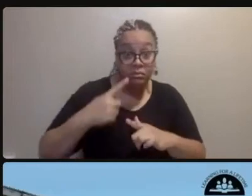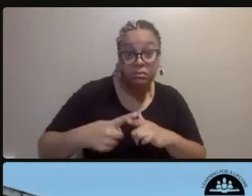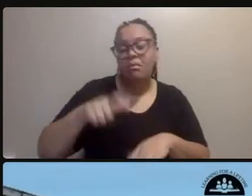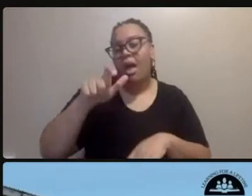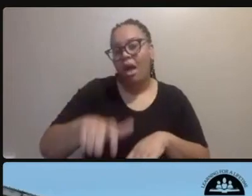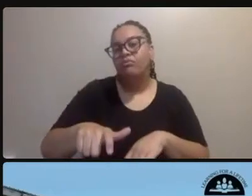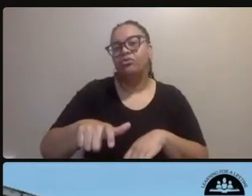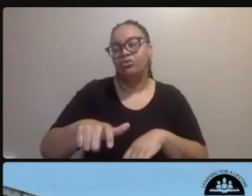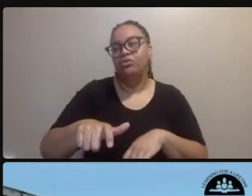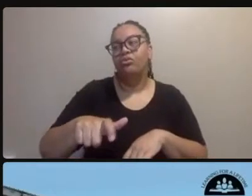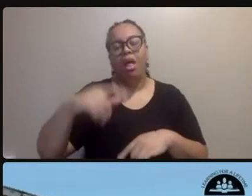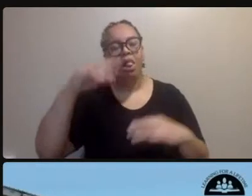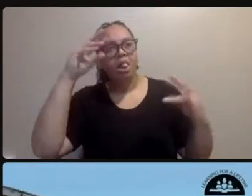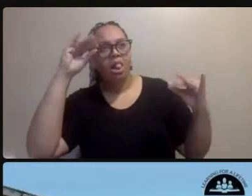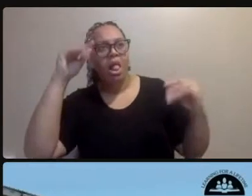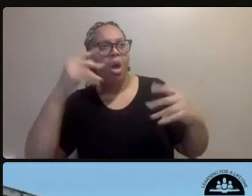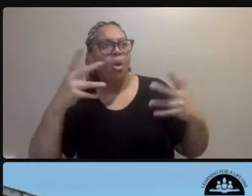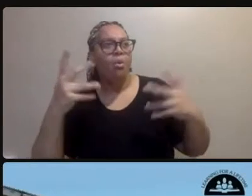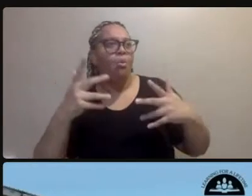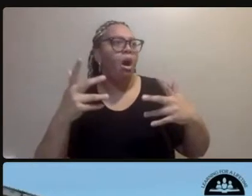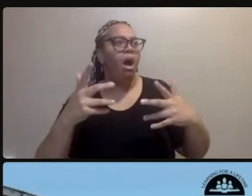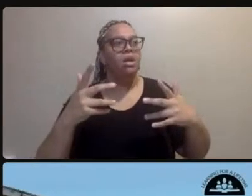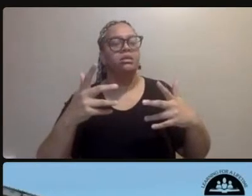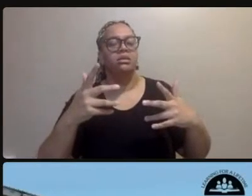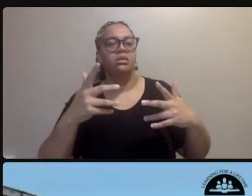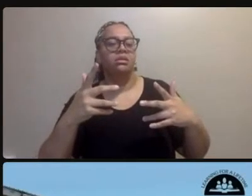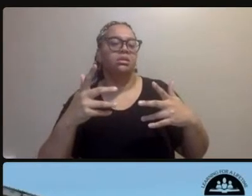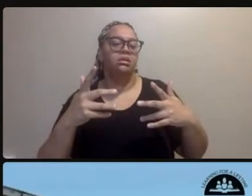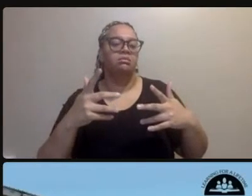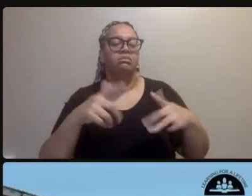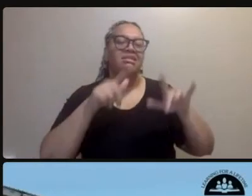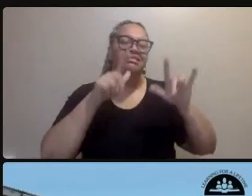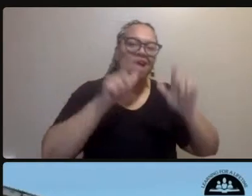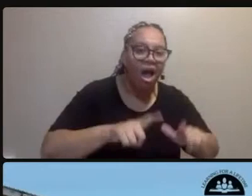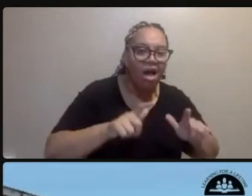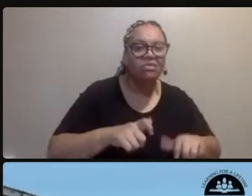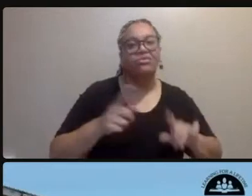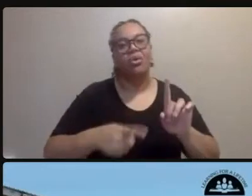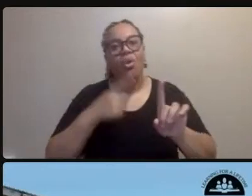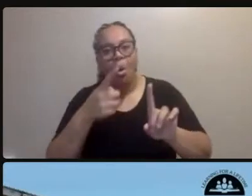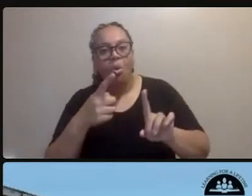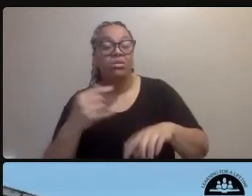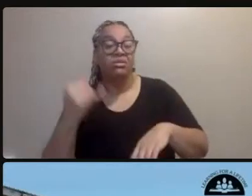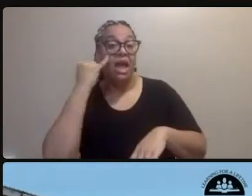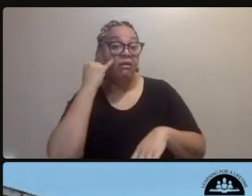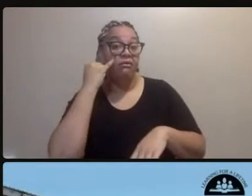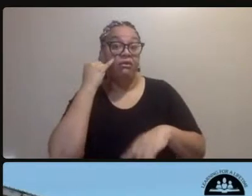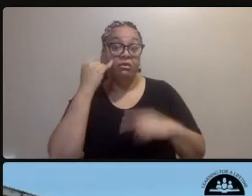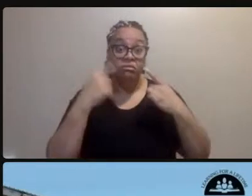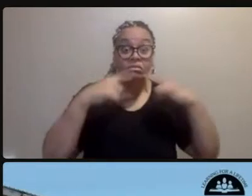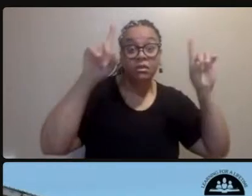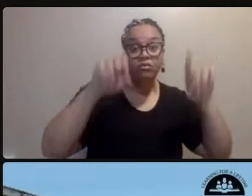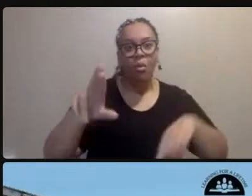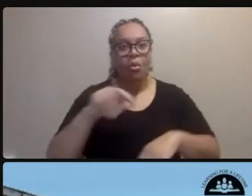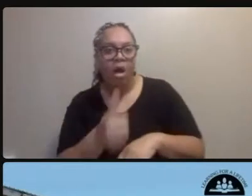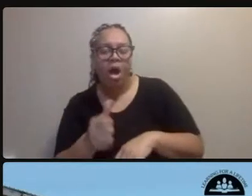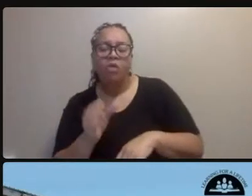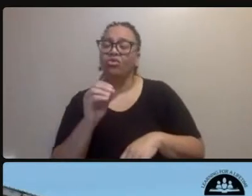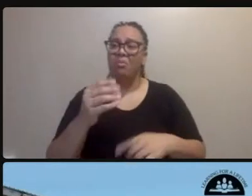SO IT'S IMPORTANT WE UNDERSTAND THAT WE THEN HAVE TO MAKE SURE